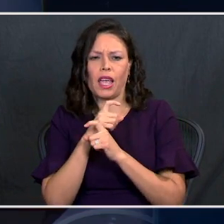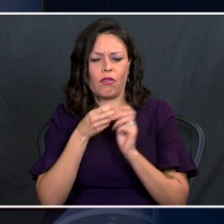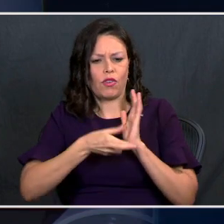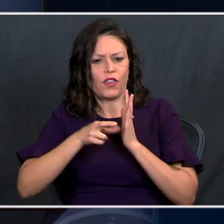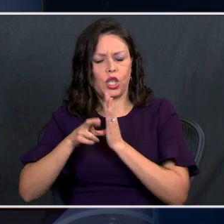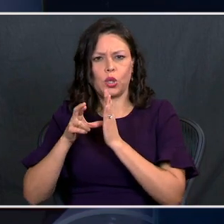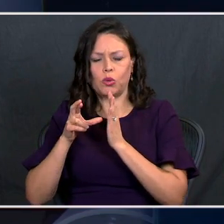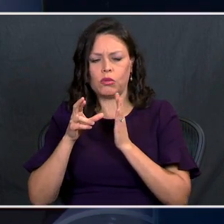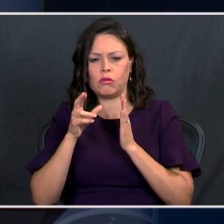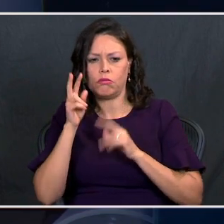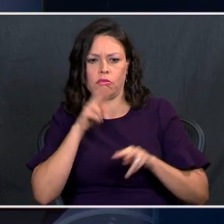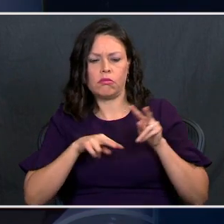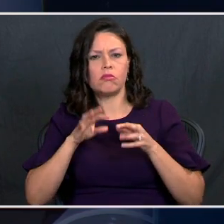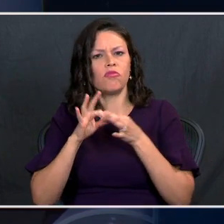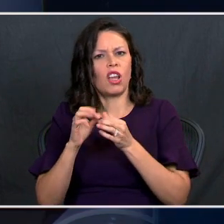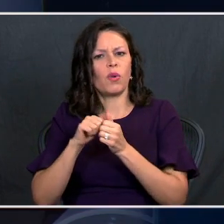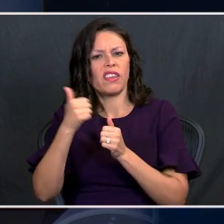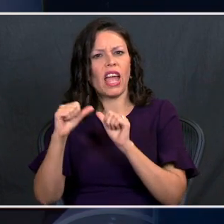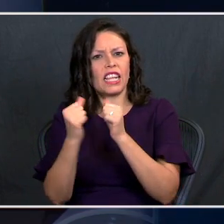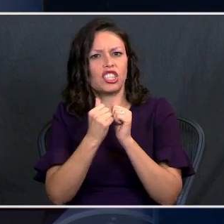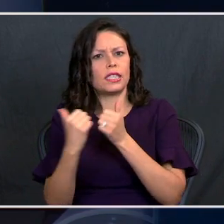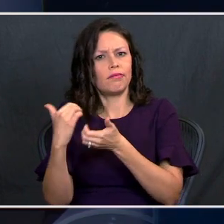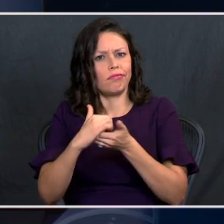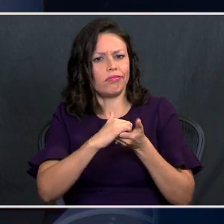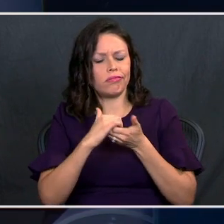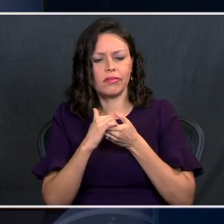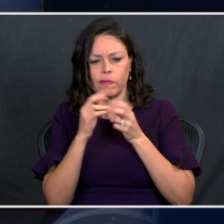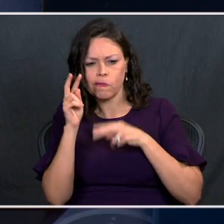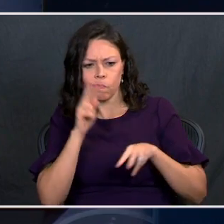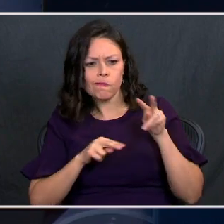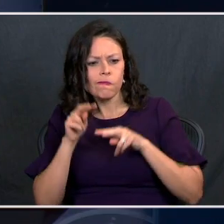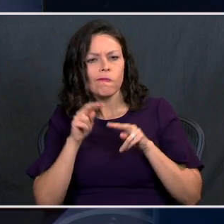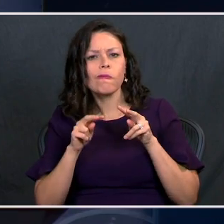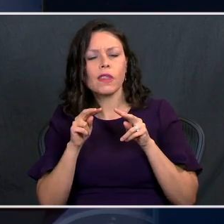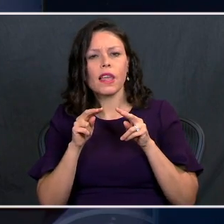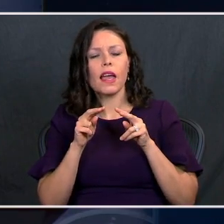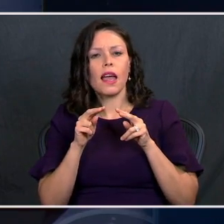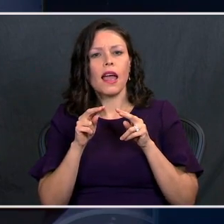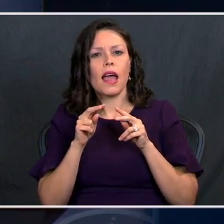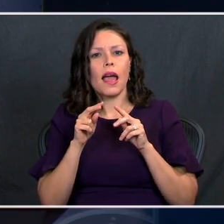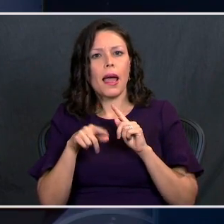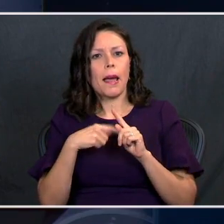that we're going to undertake as it relates to a range of our --